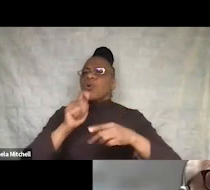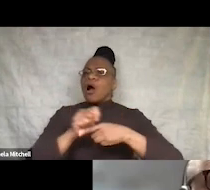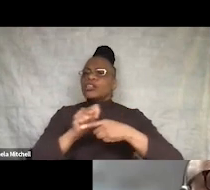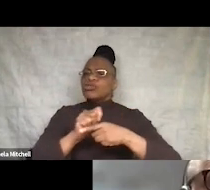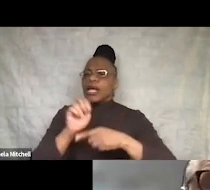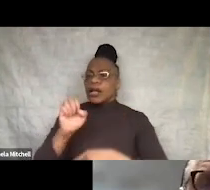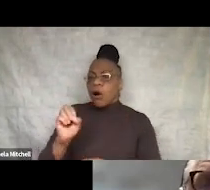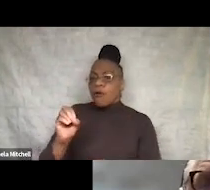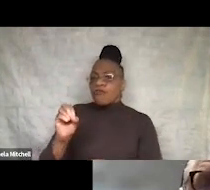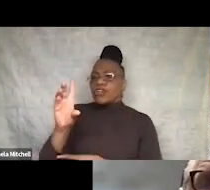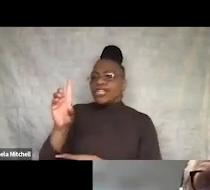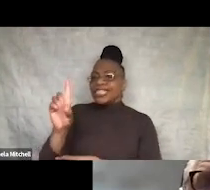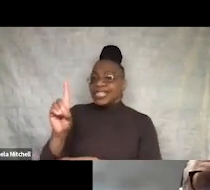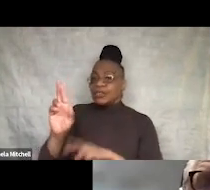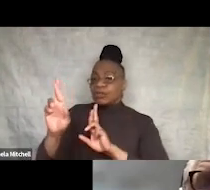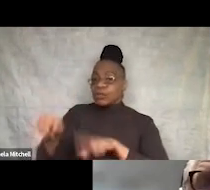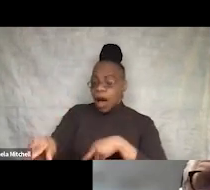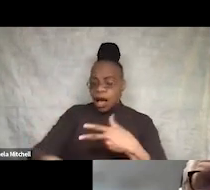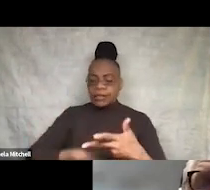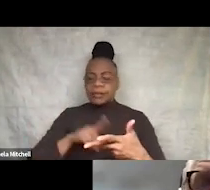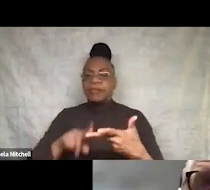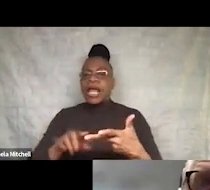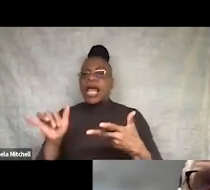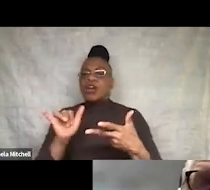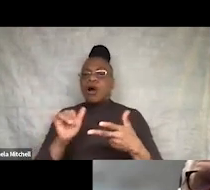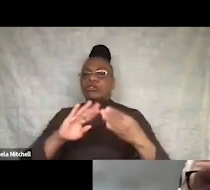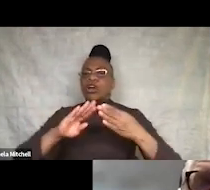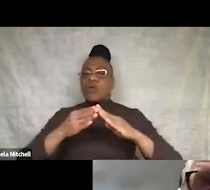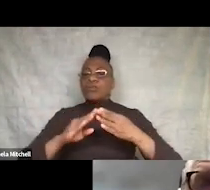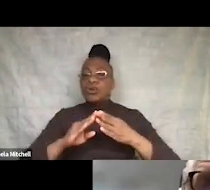and reversal training, community-reported overdose.